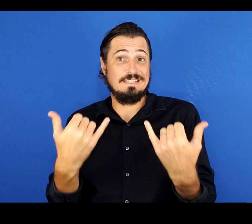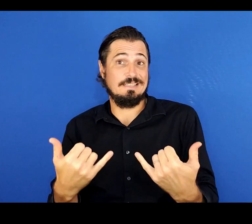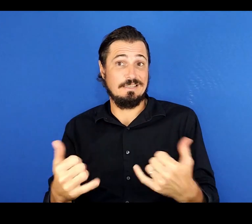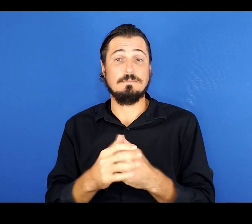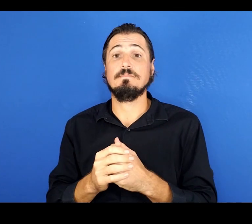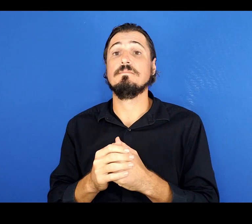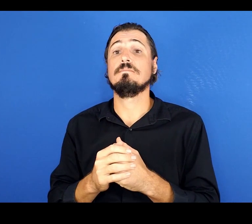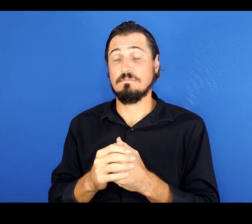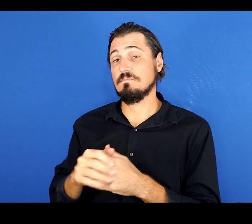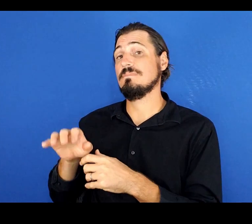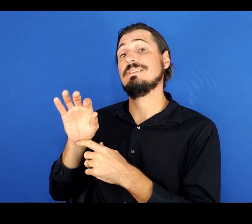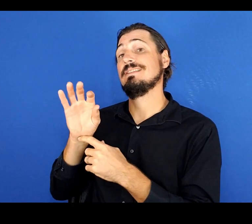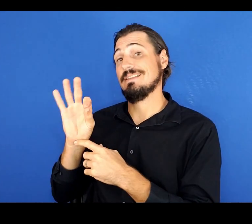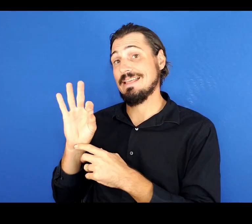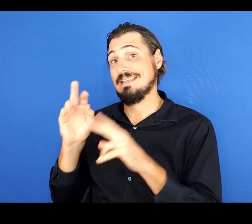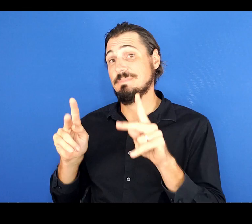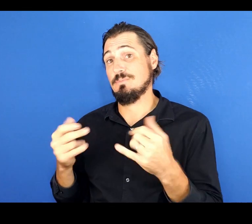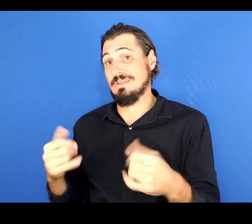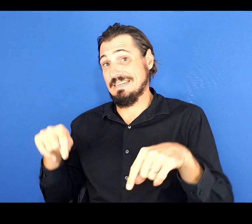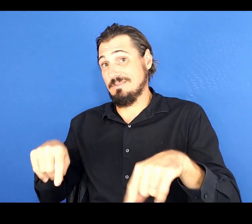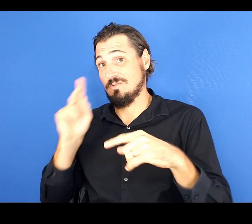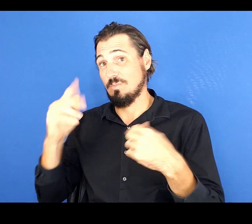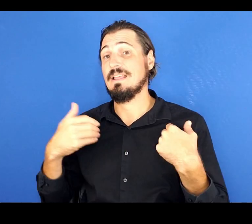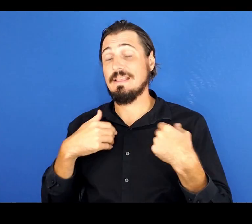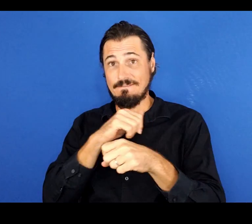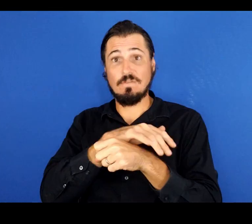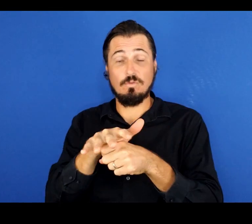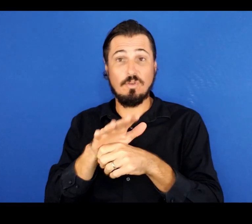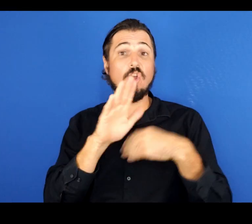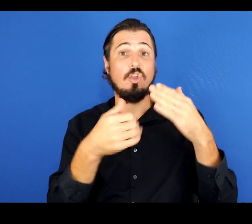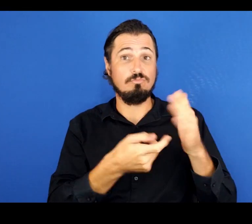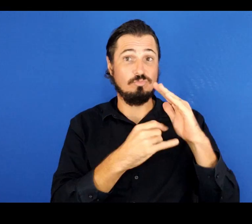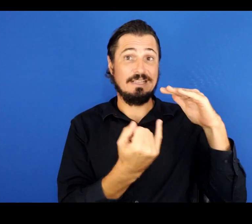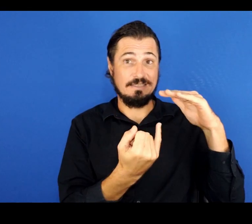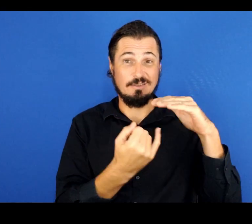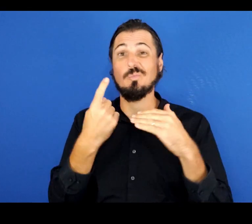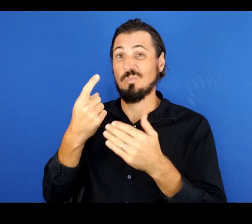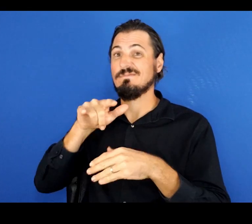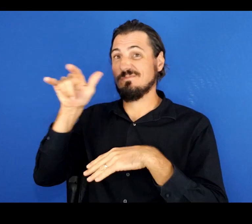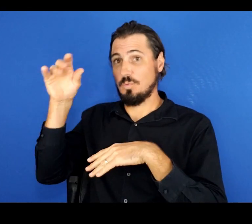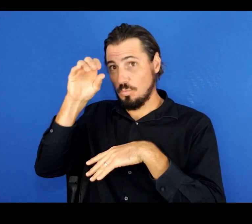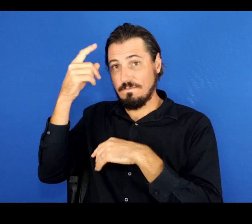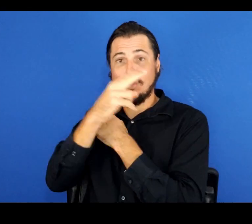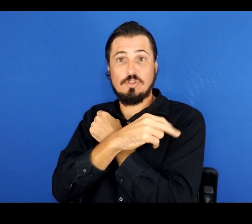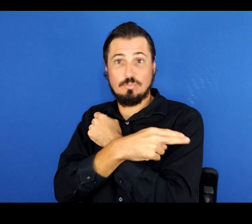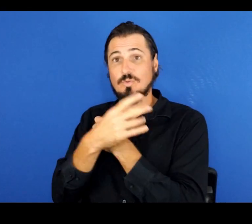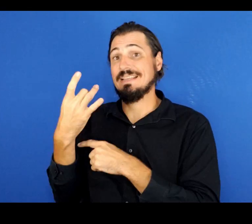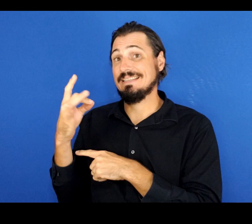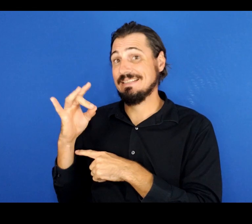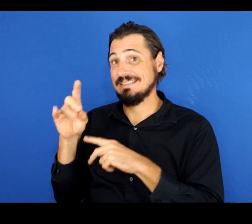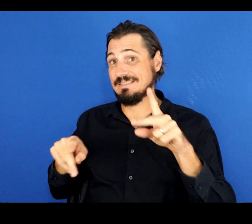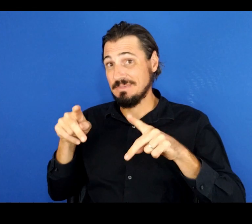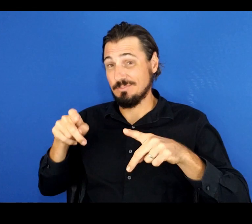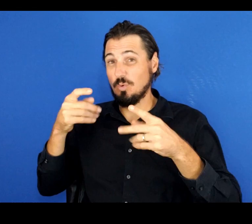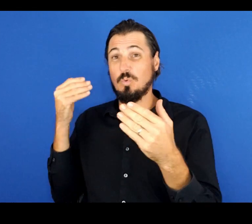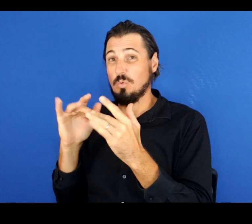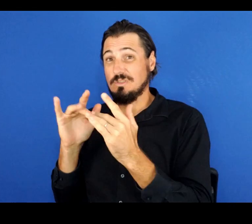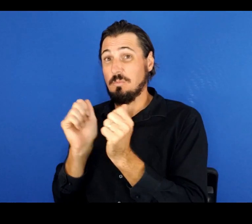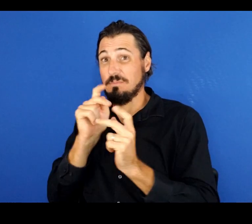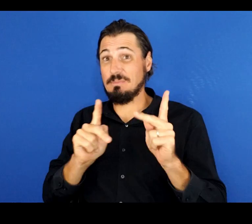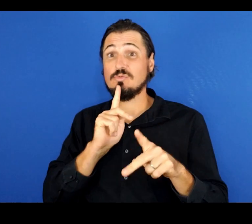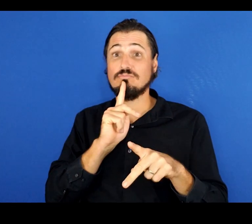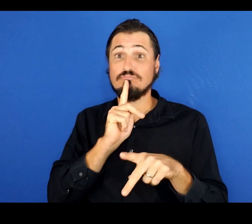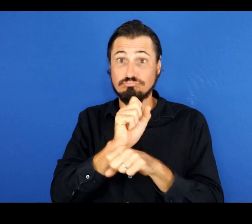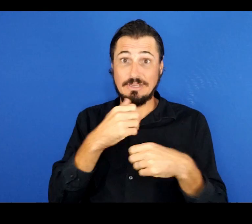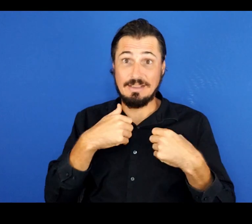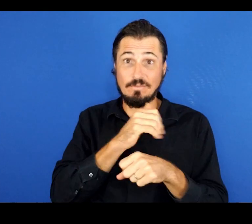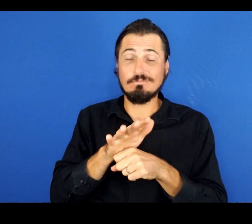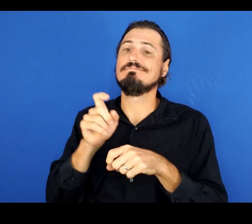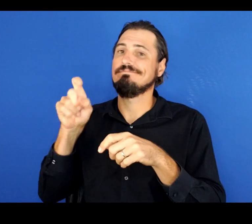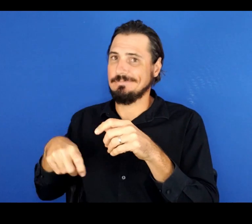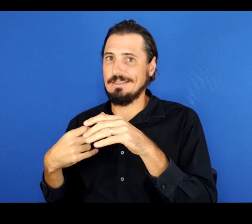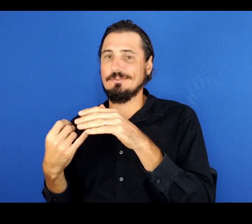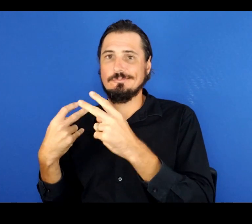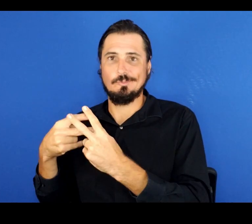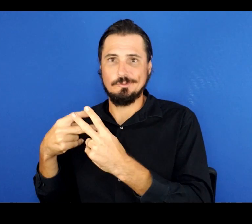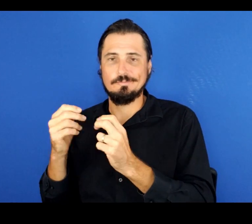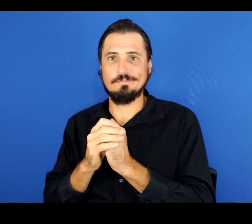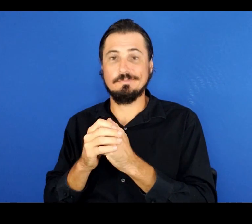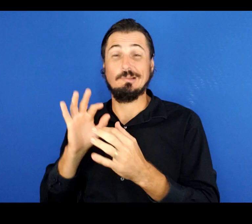We currently have 9 active cases, all are in isolation and one is hospitalized on Oahu. We have 18 people in health-directed quarantine as close contacts. Our cumulative case count is 205,